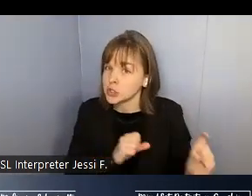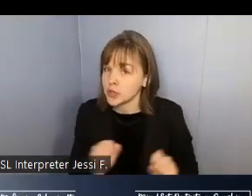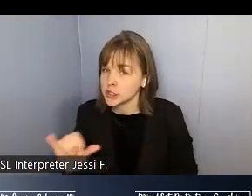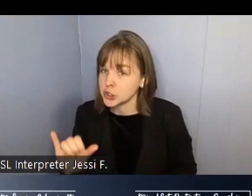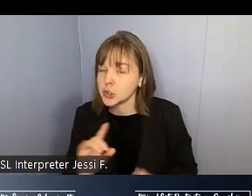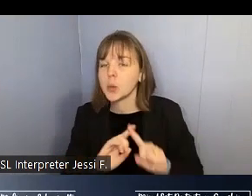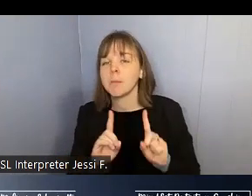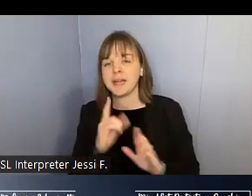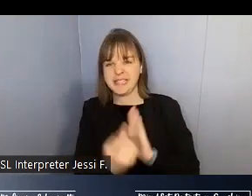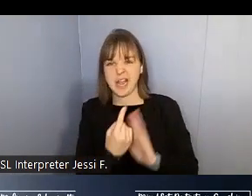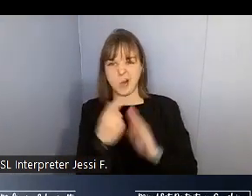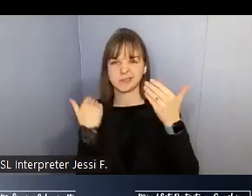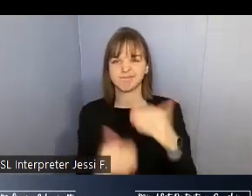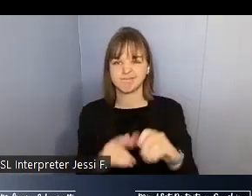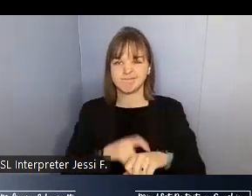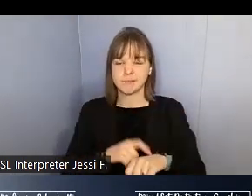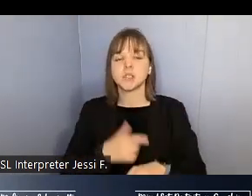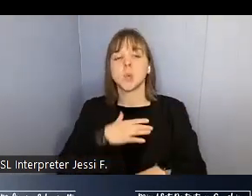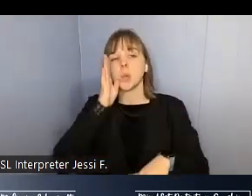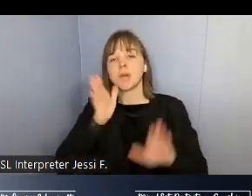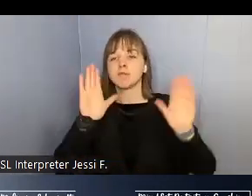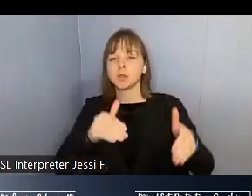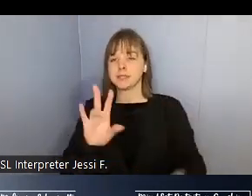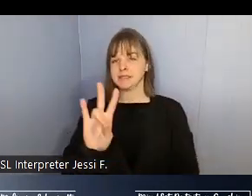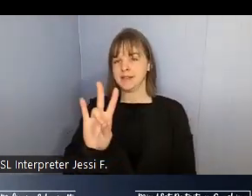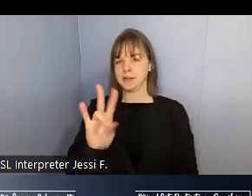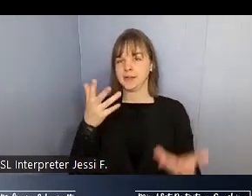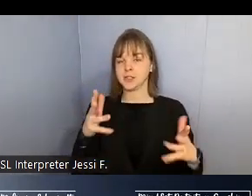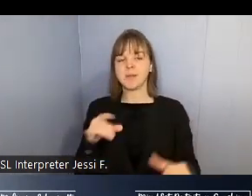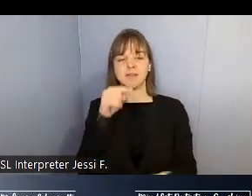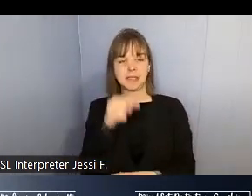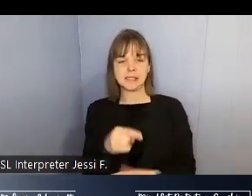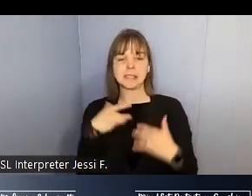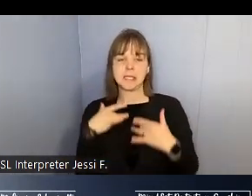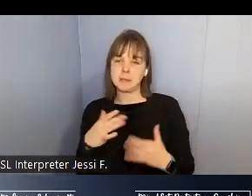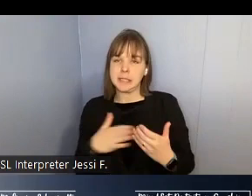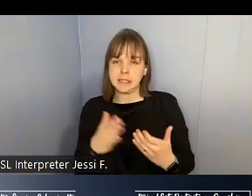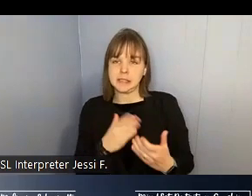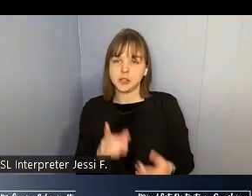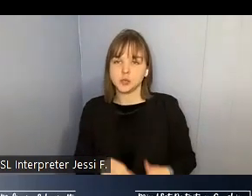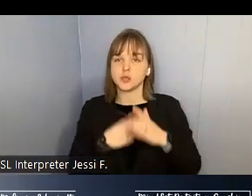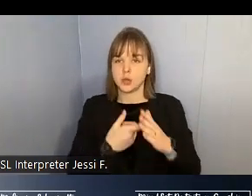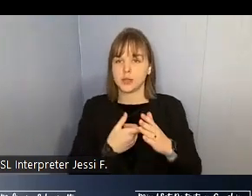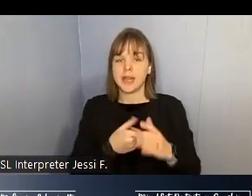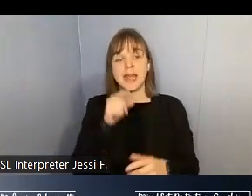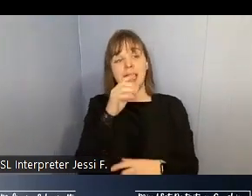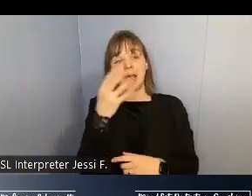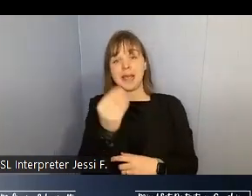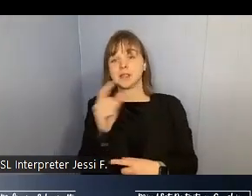they were the most salient. And what I like about these is that they all work together and complement each other. You can start with one.